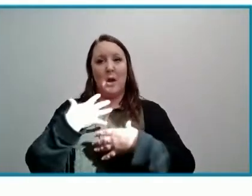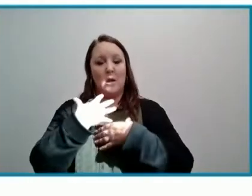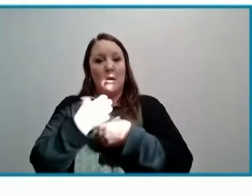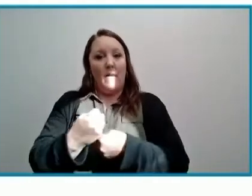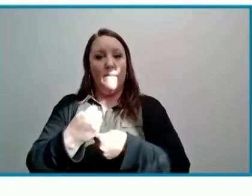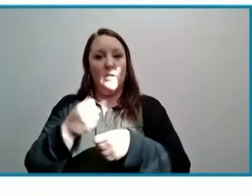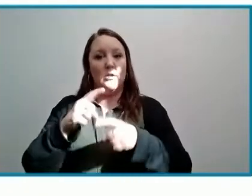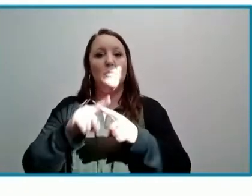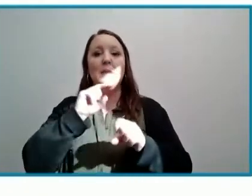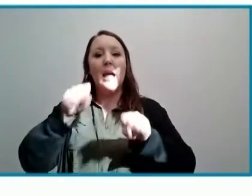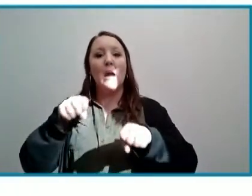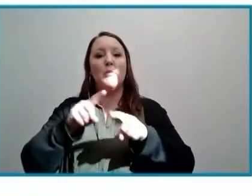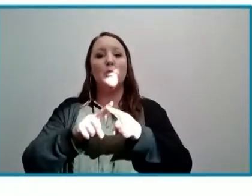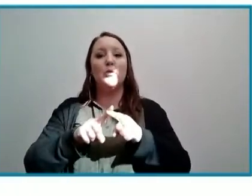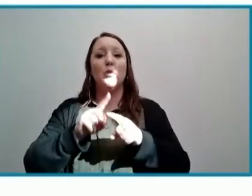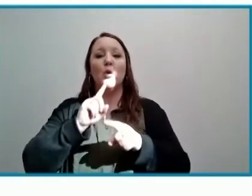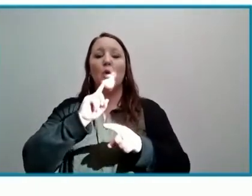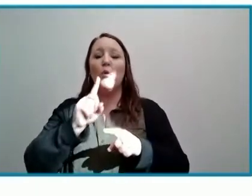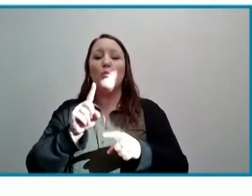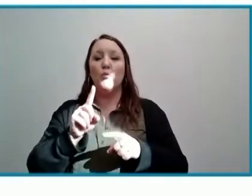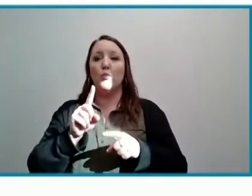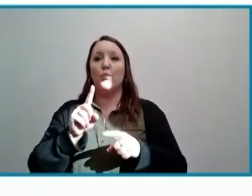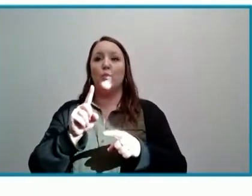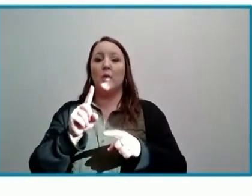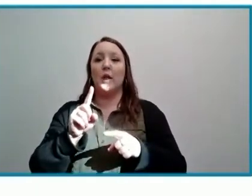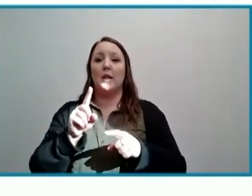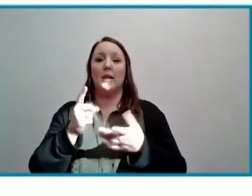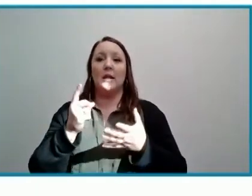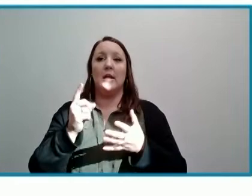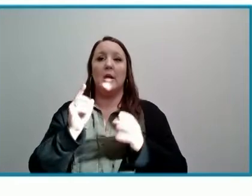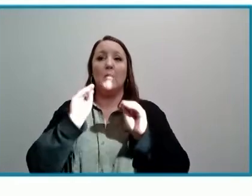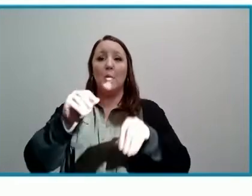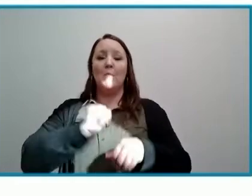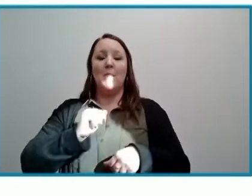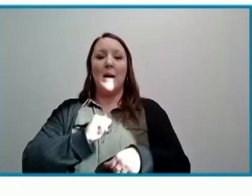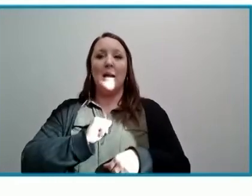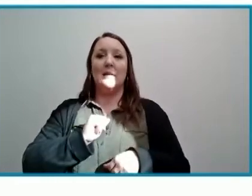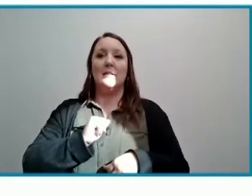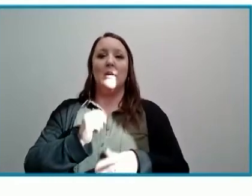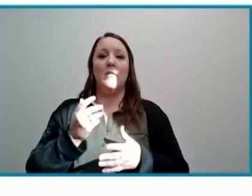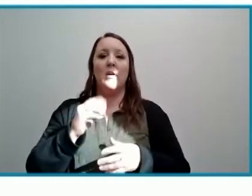to really put my work out there. And then I started getting commissions from other organizations, you know,